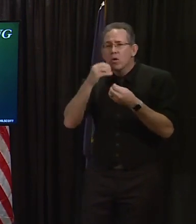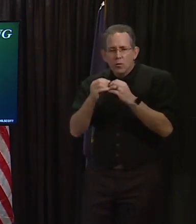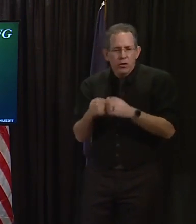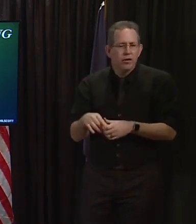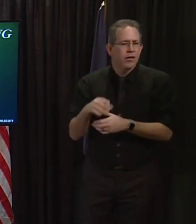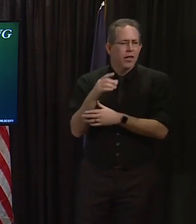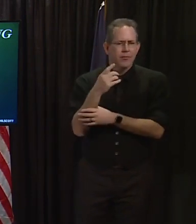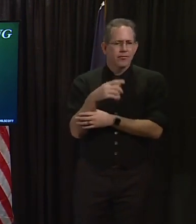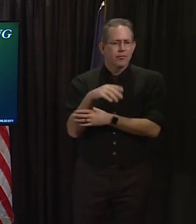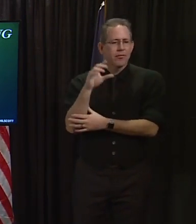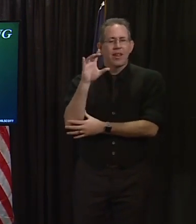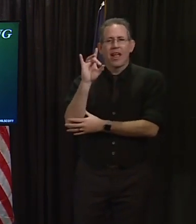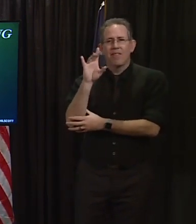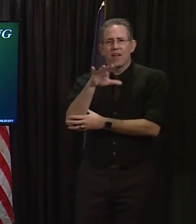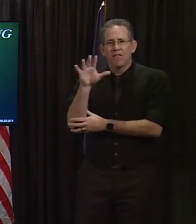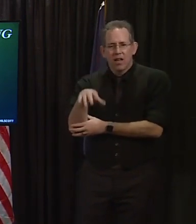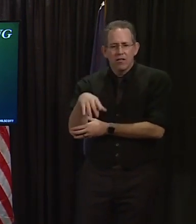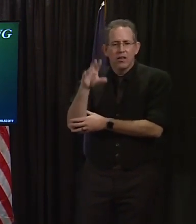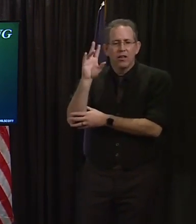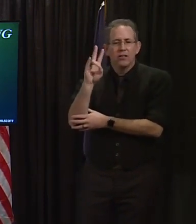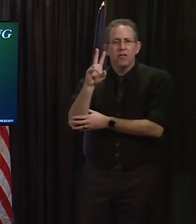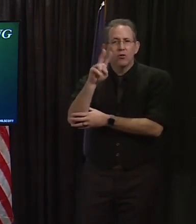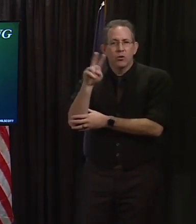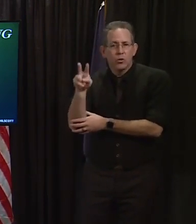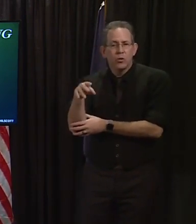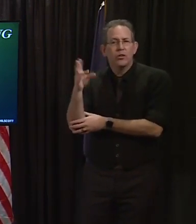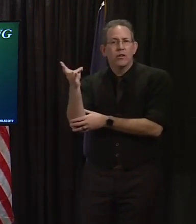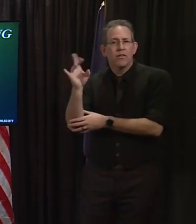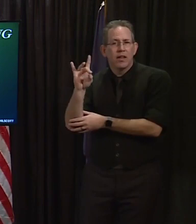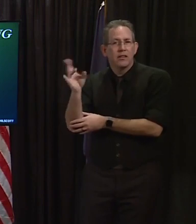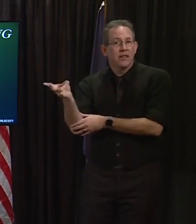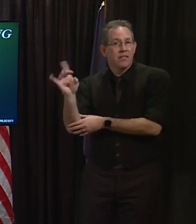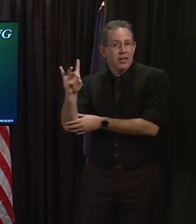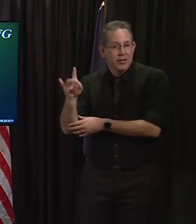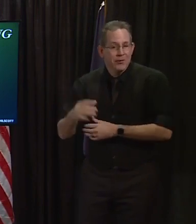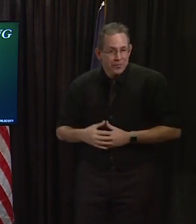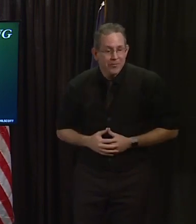Now, let's turn to testing for our youngest Children. As others have